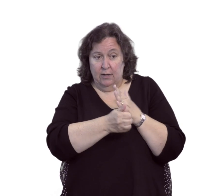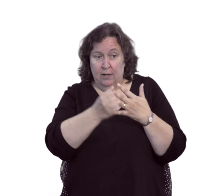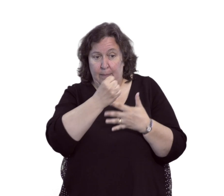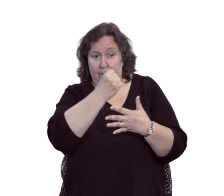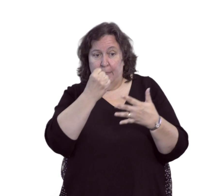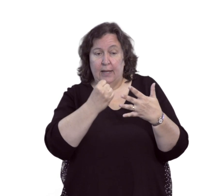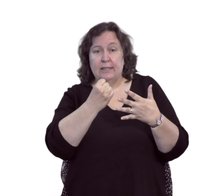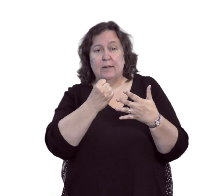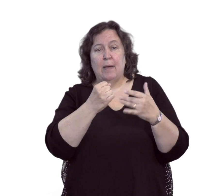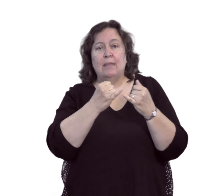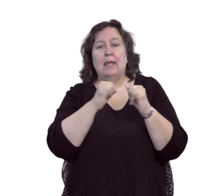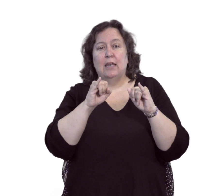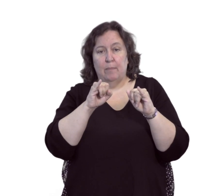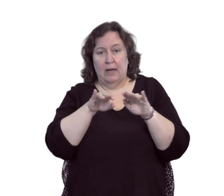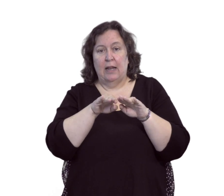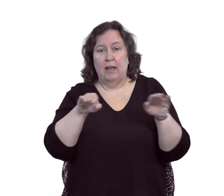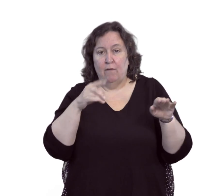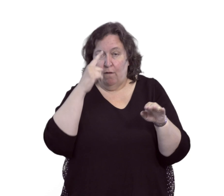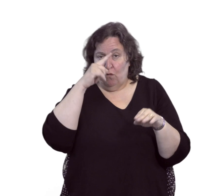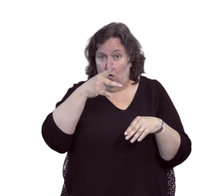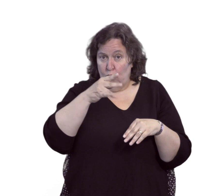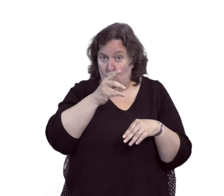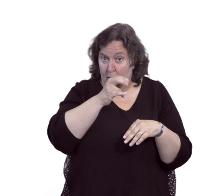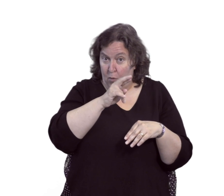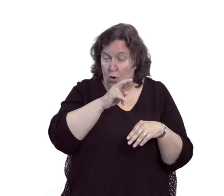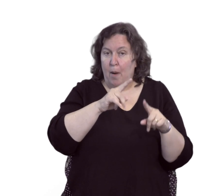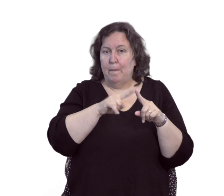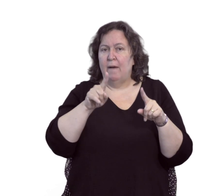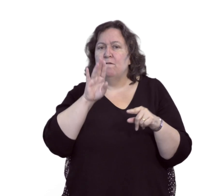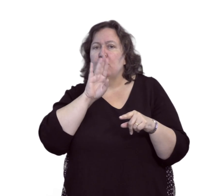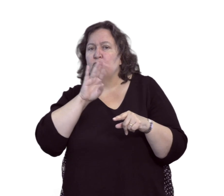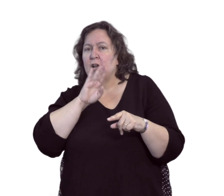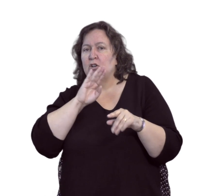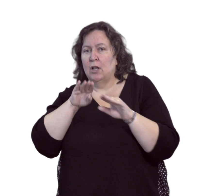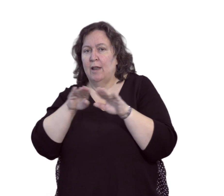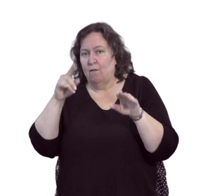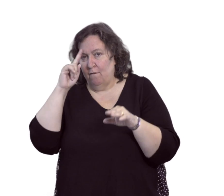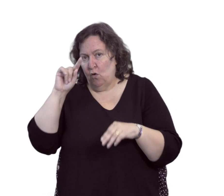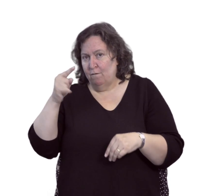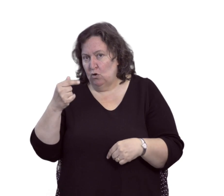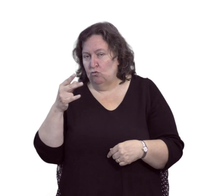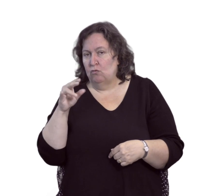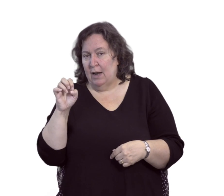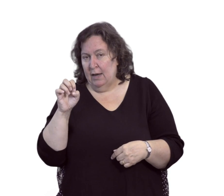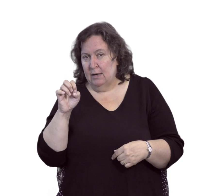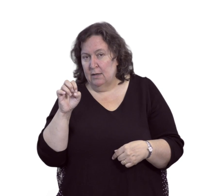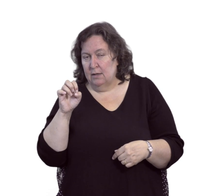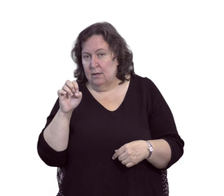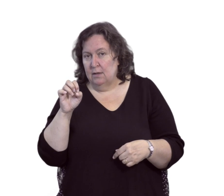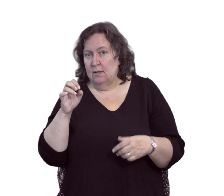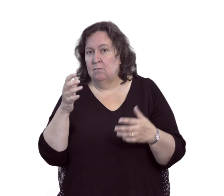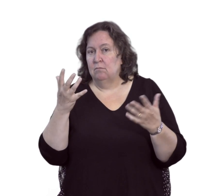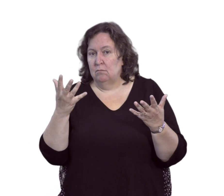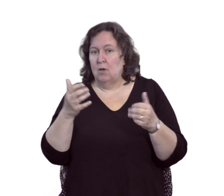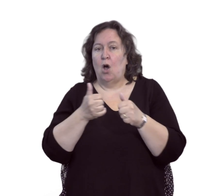placed him at the independent level at the primer and at the frustration level at first grade.